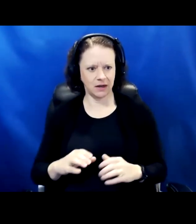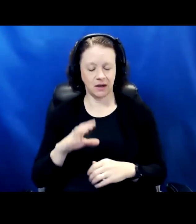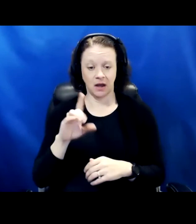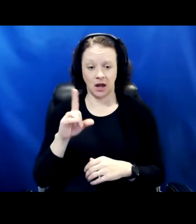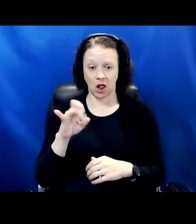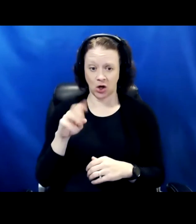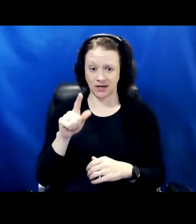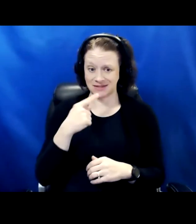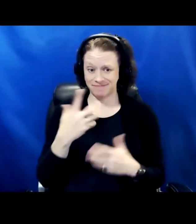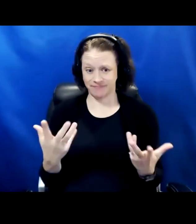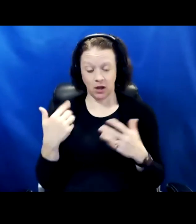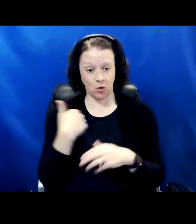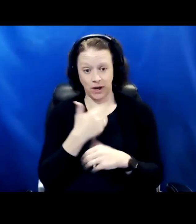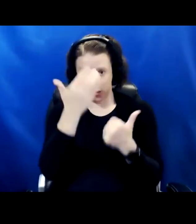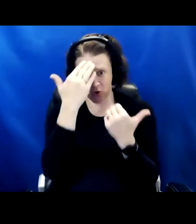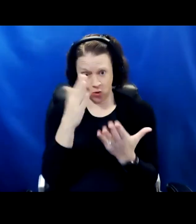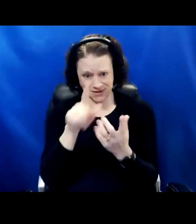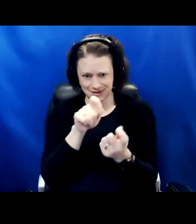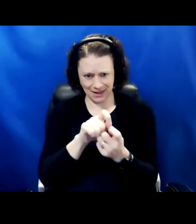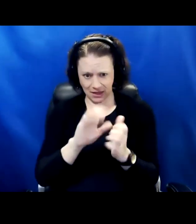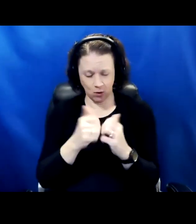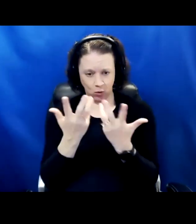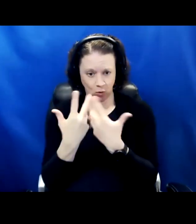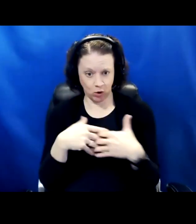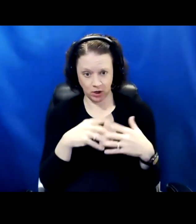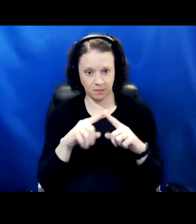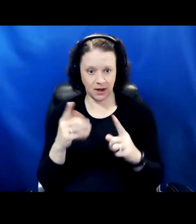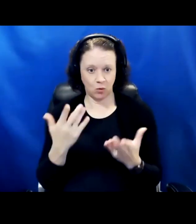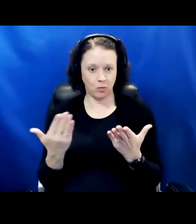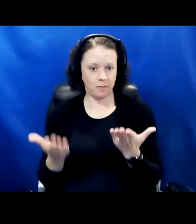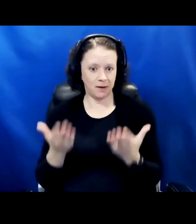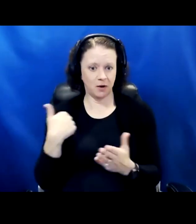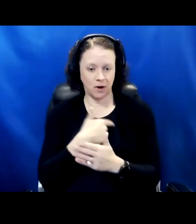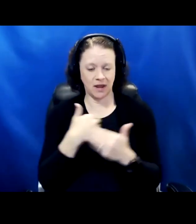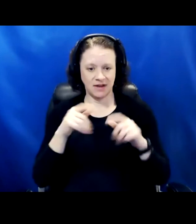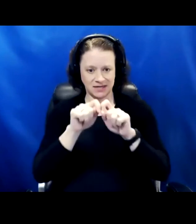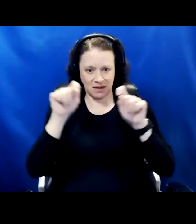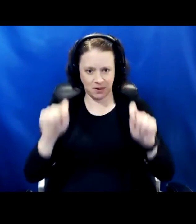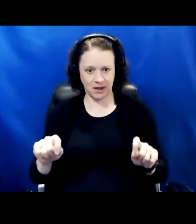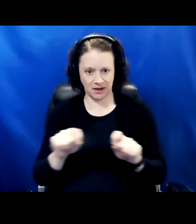how it'll work but we understand that there may be template letters for ILC providers,